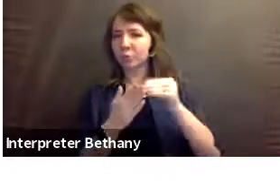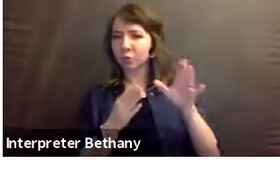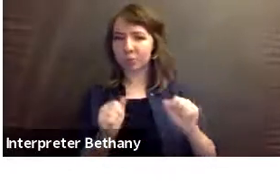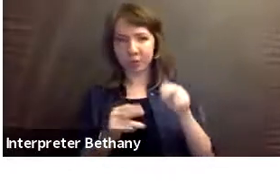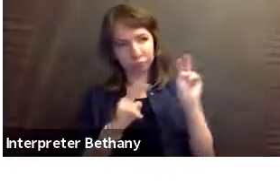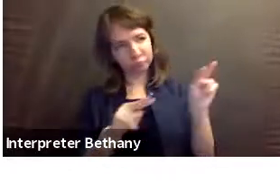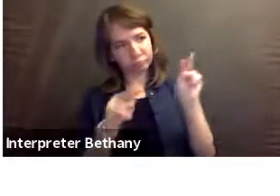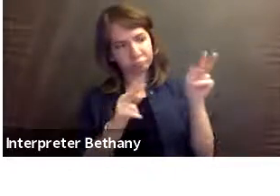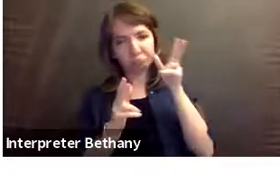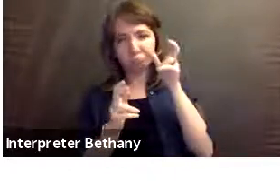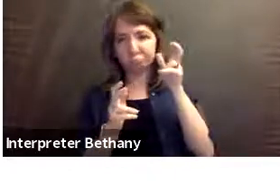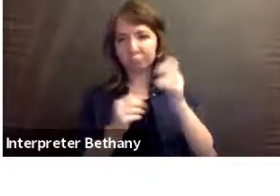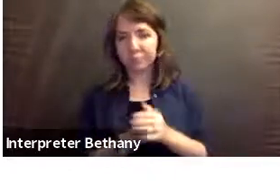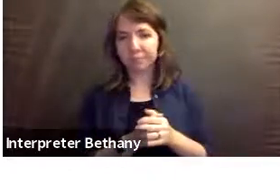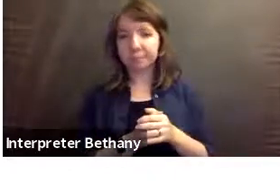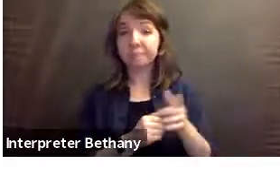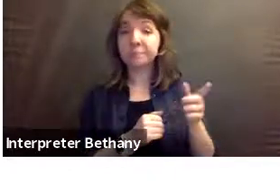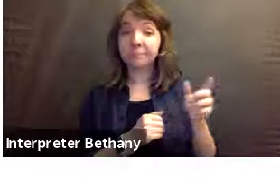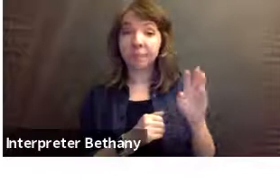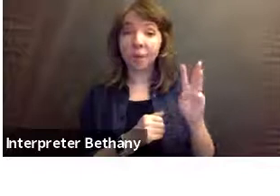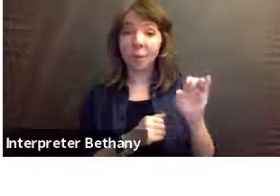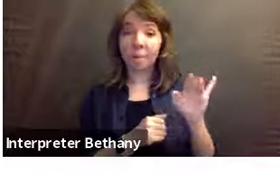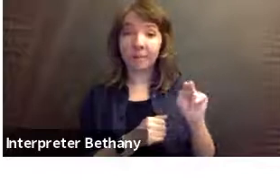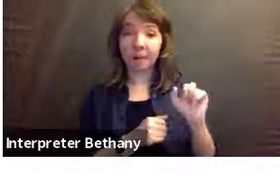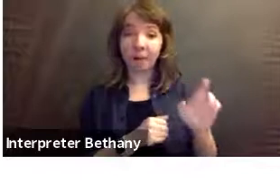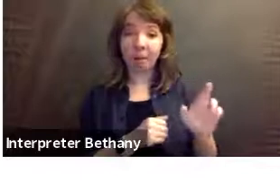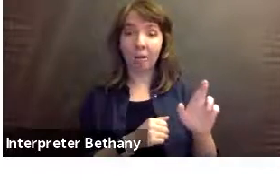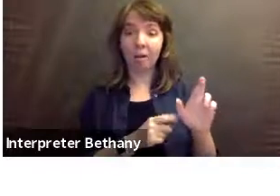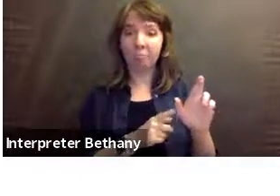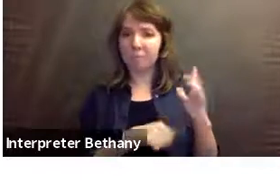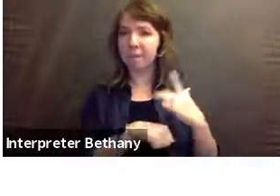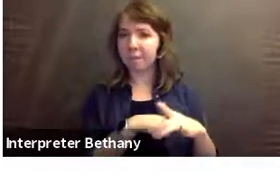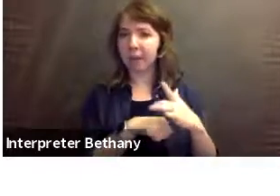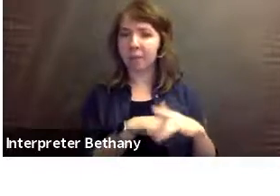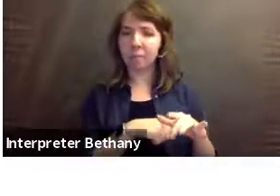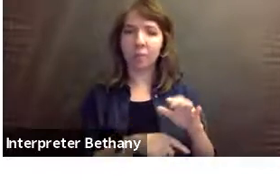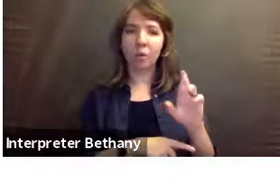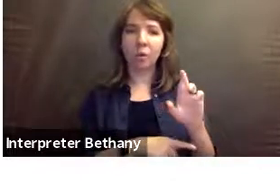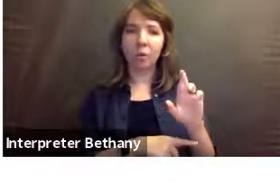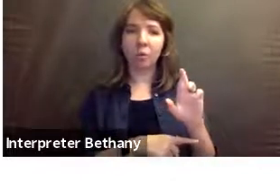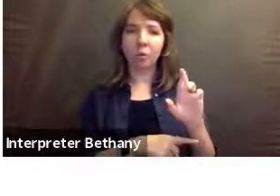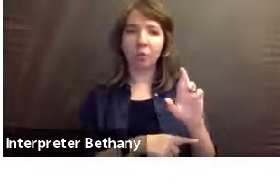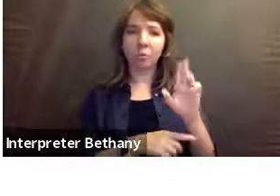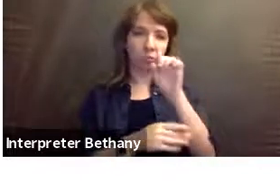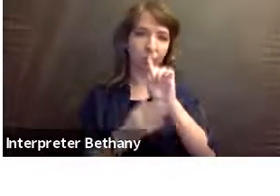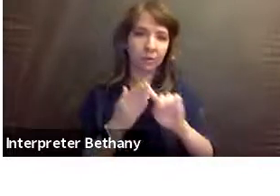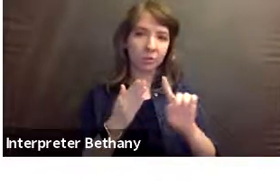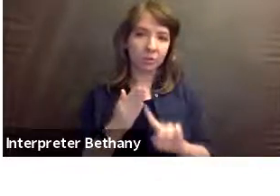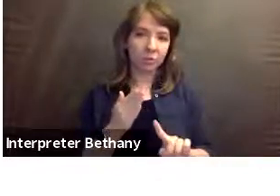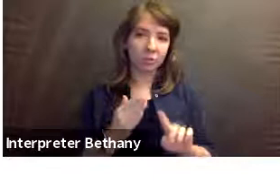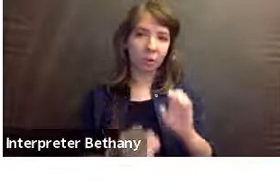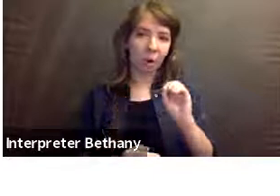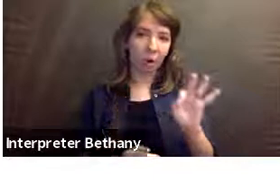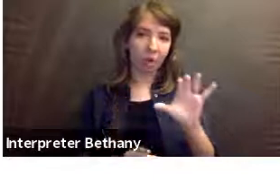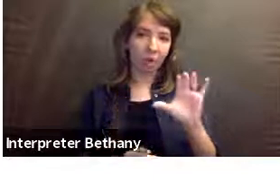Linda Kobashigawa: They. These are available on our research off campus guide as well. So you would go here to this link and there's a